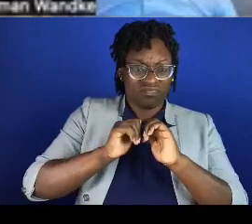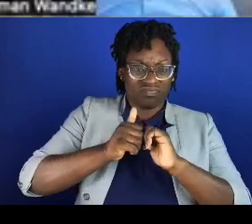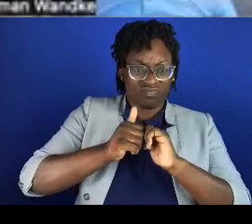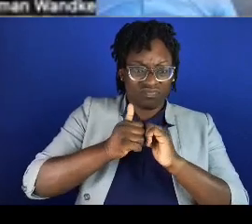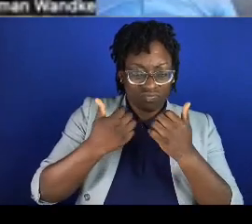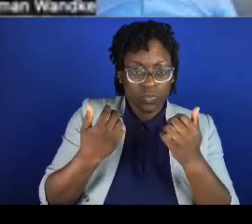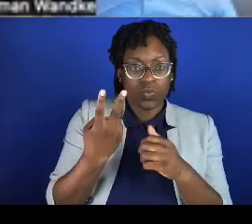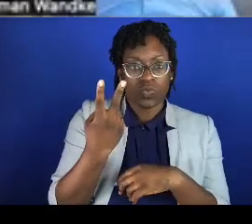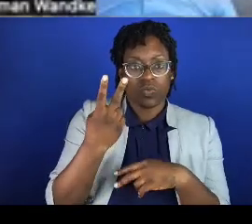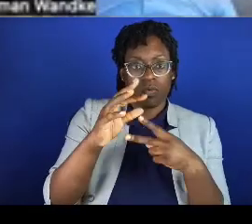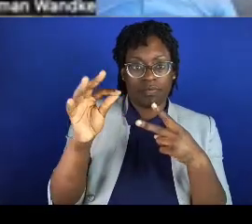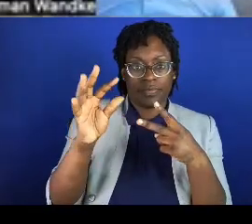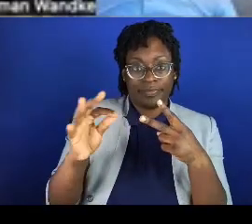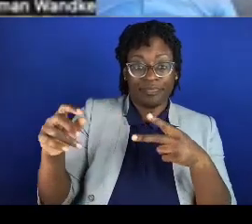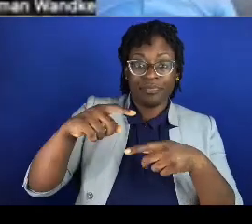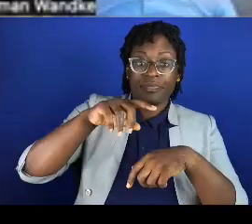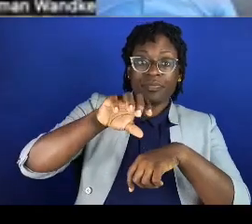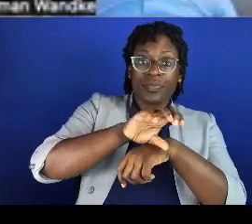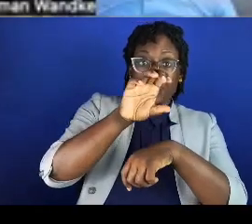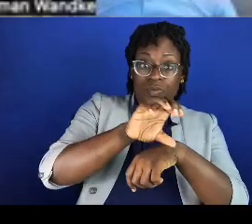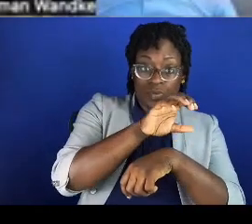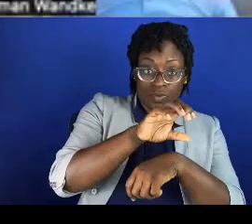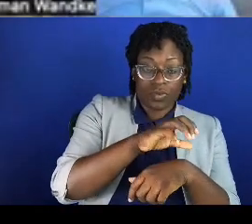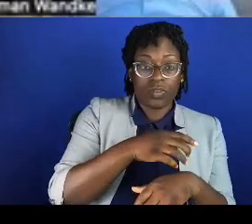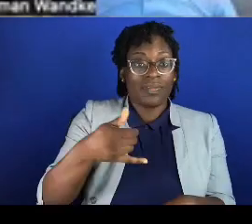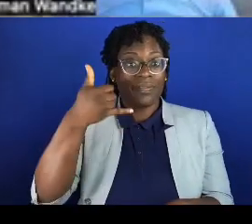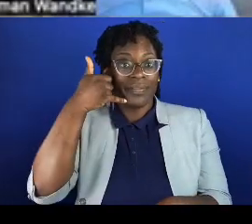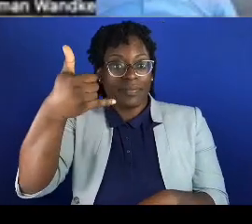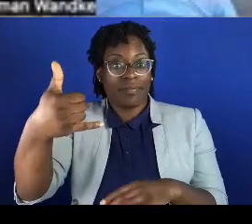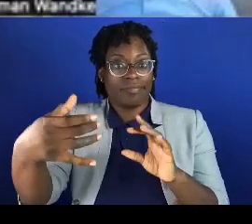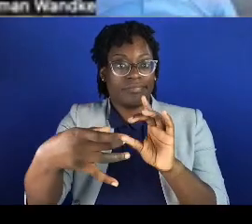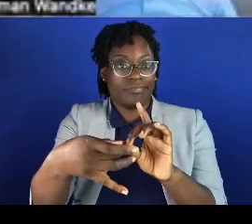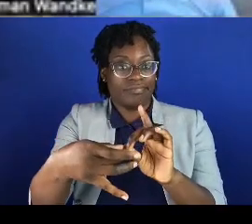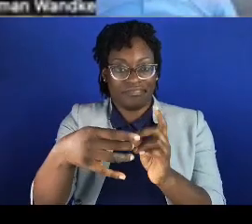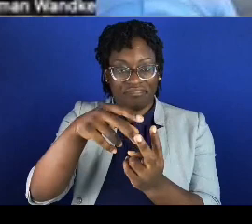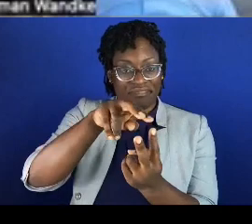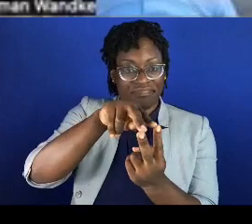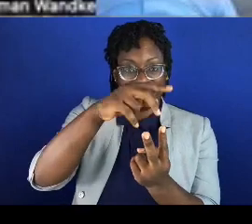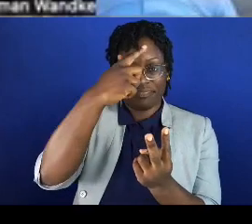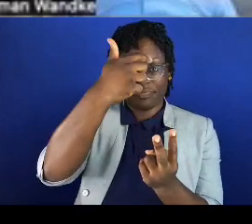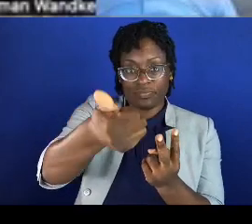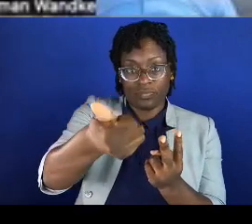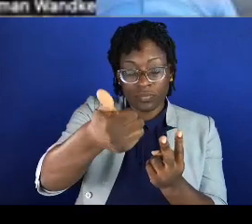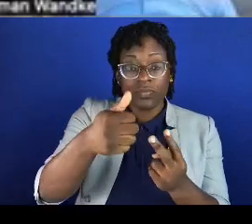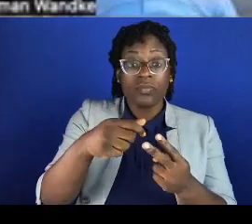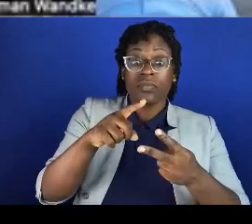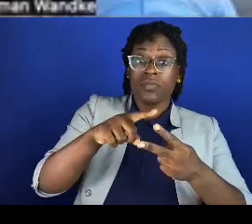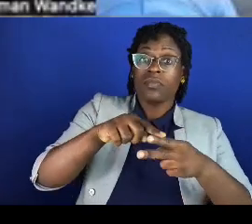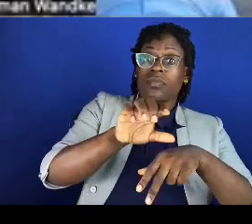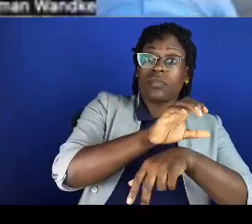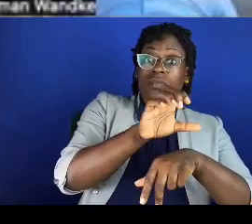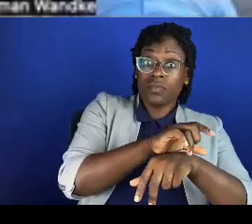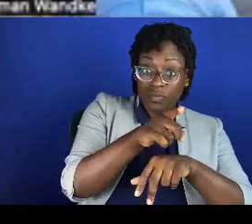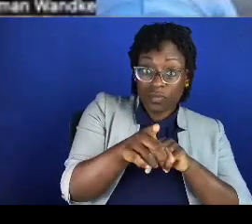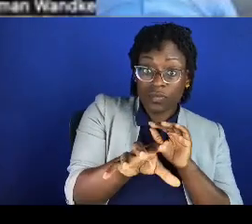The audio for today’s meeting can be accessed using Computer Audio or by calling in by phone.